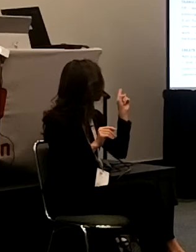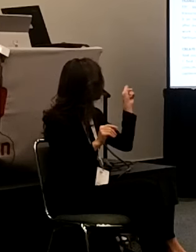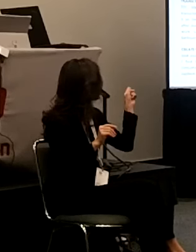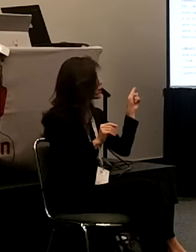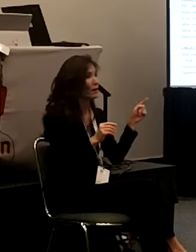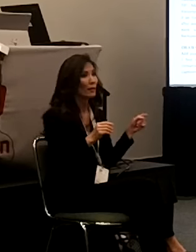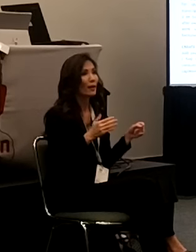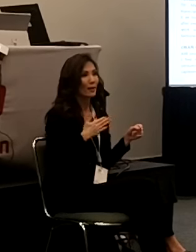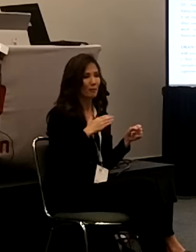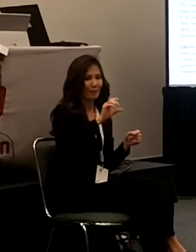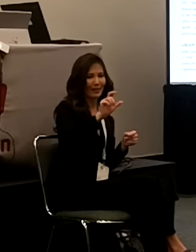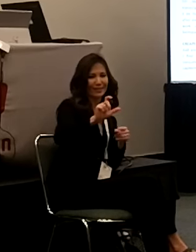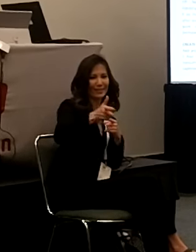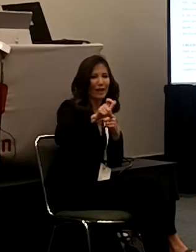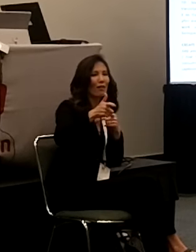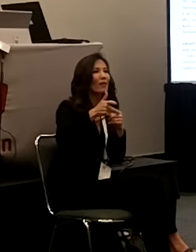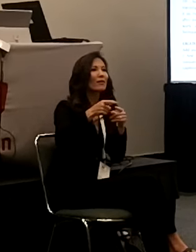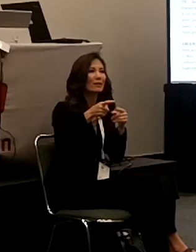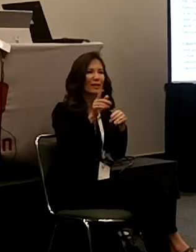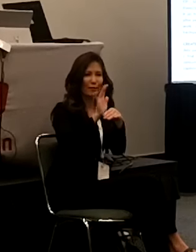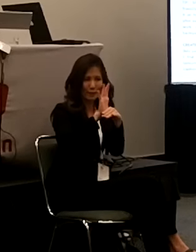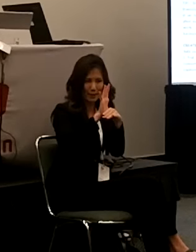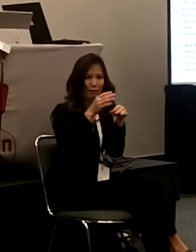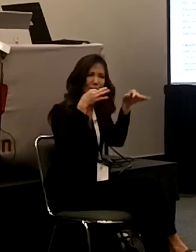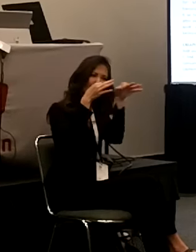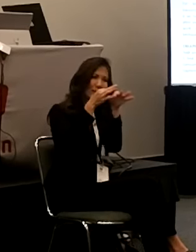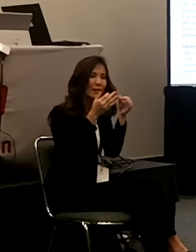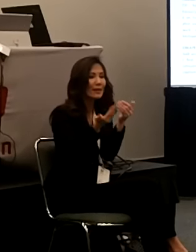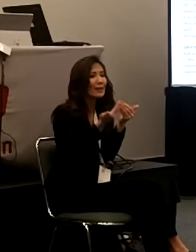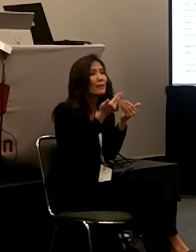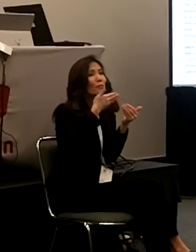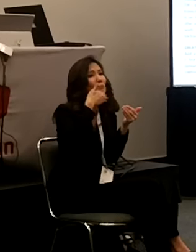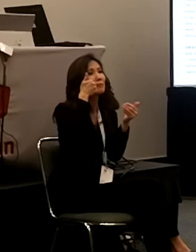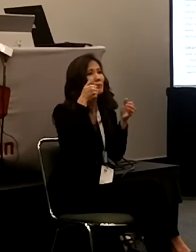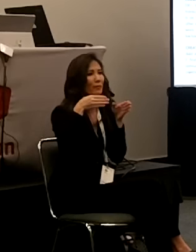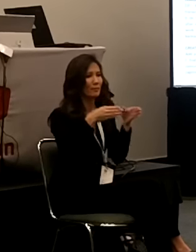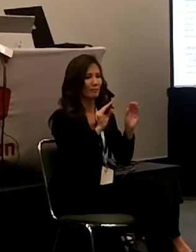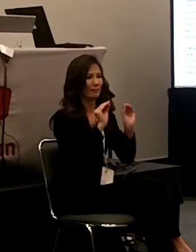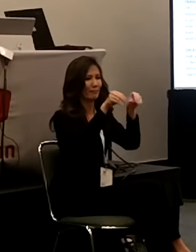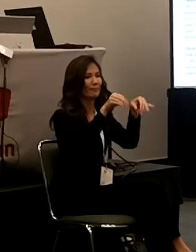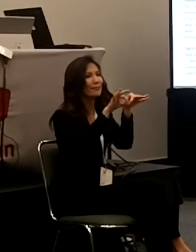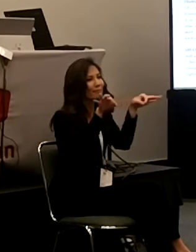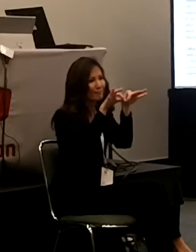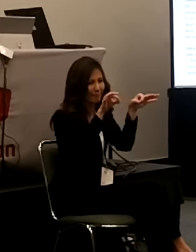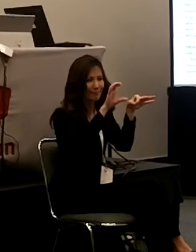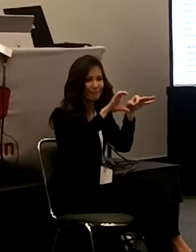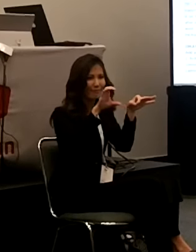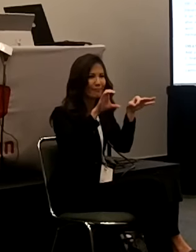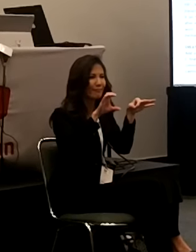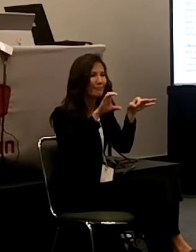it's called The Easiest Ways to Caption Videos, and it has a little demo.